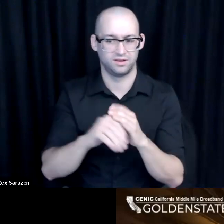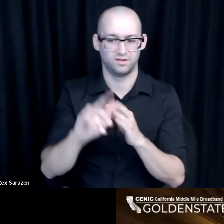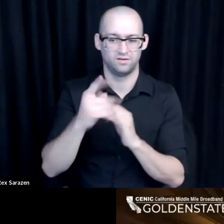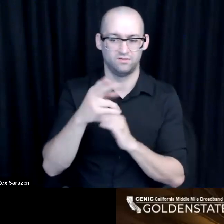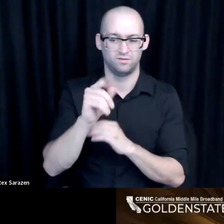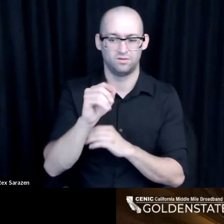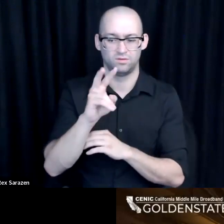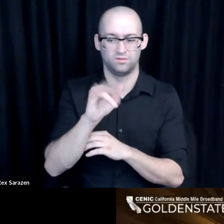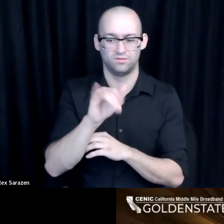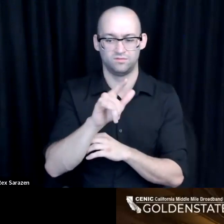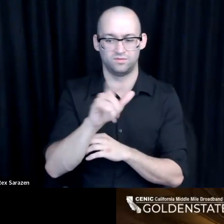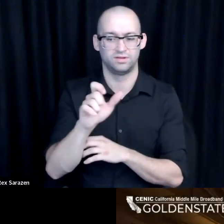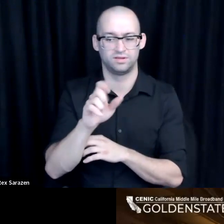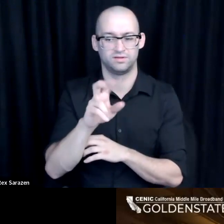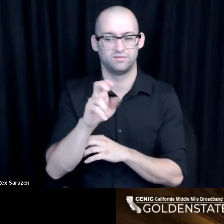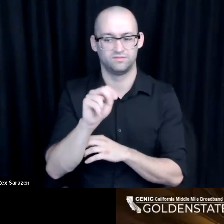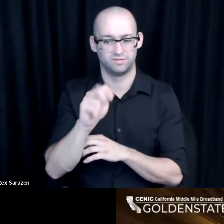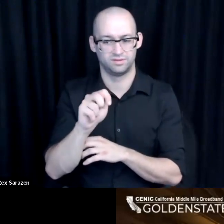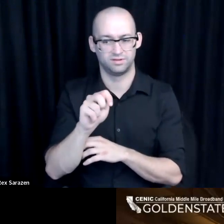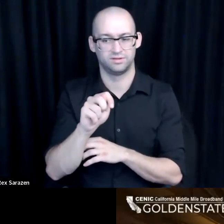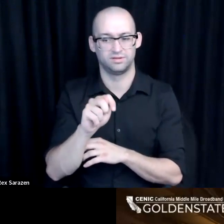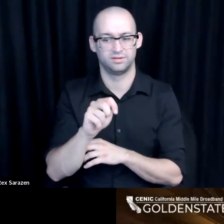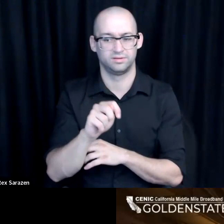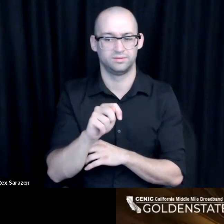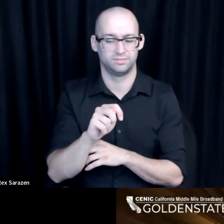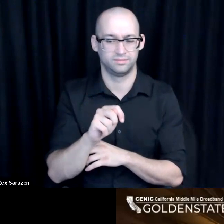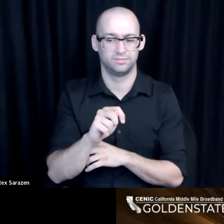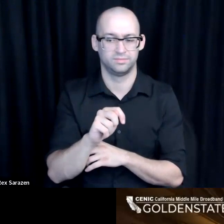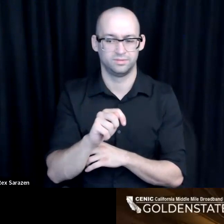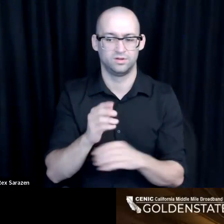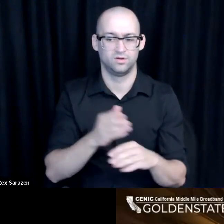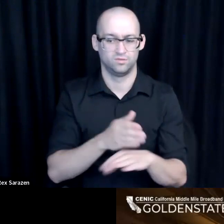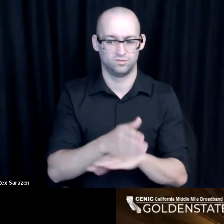something that we've heard throughout our engagement over the last 2 years that there is